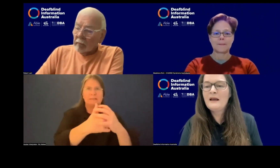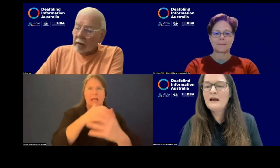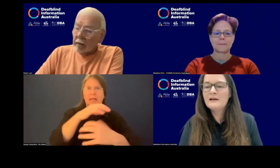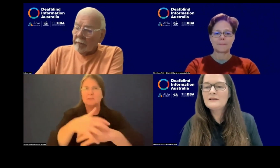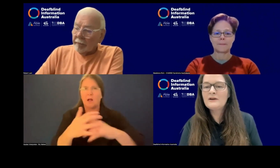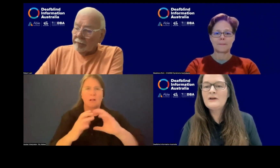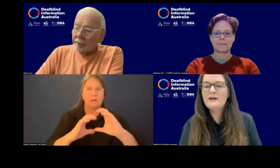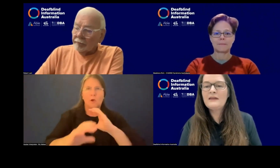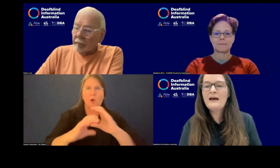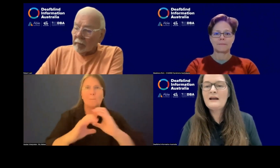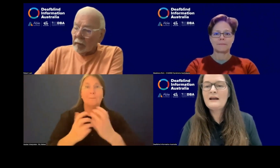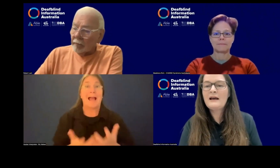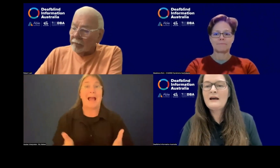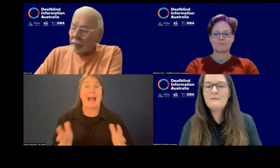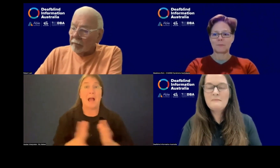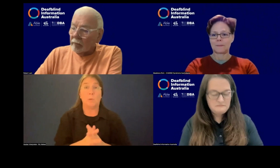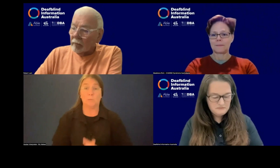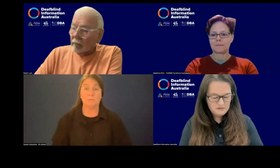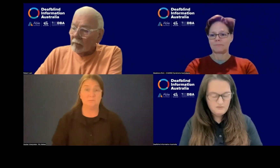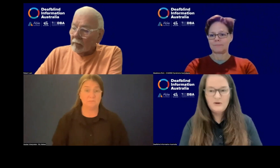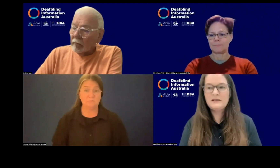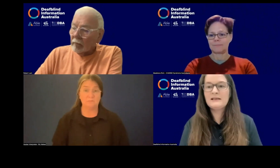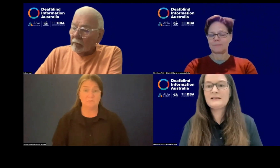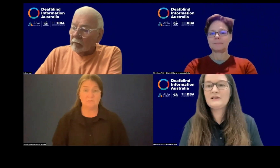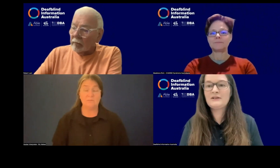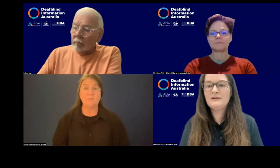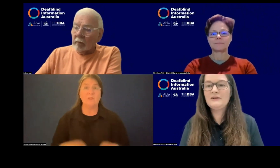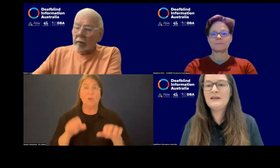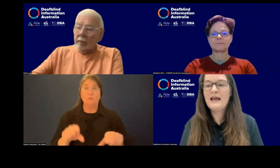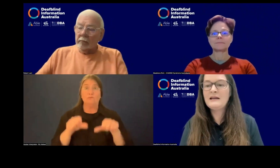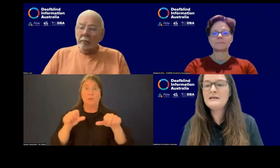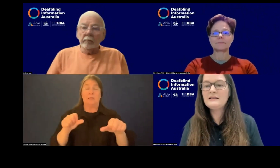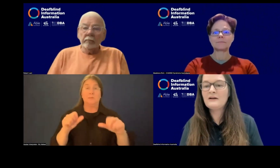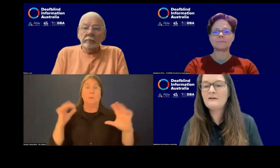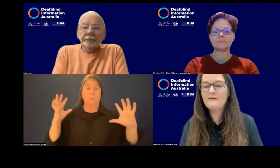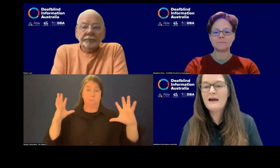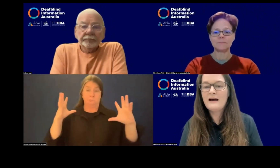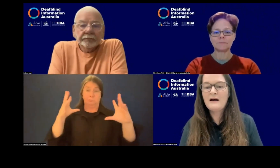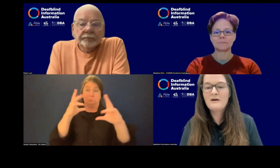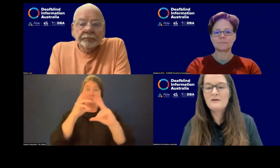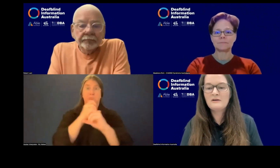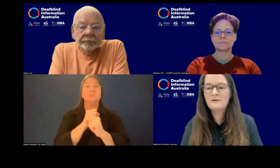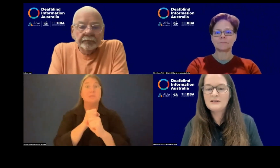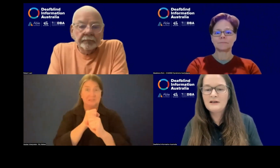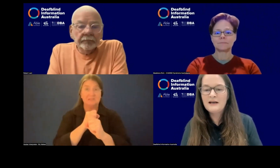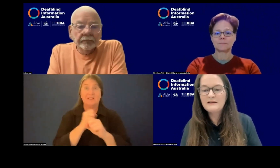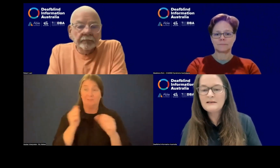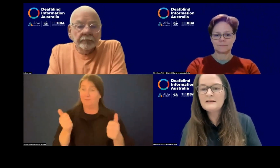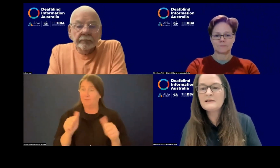So that brings us to the end of our question and answers.